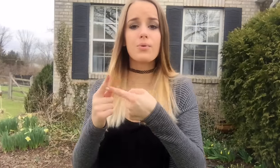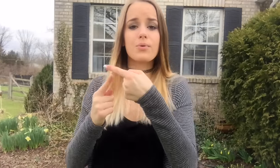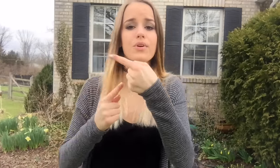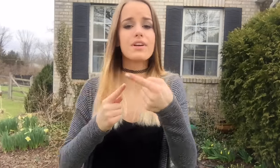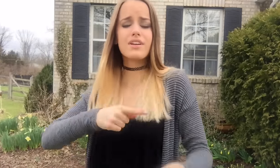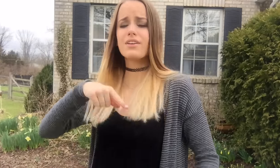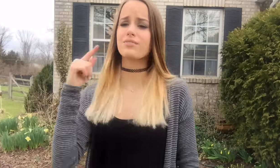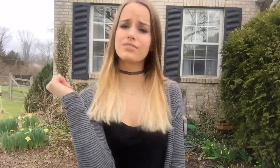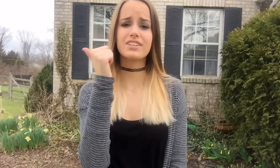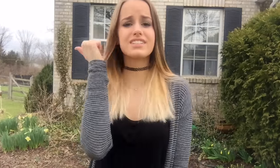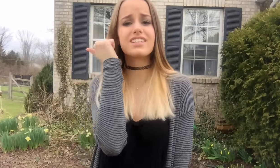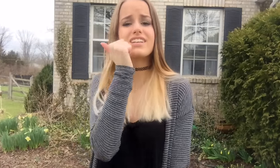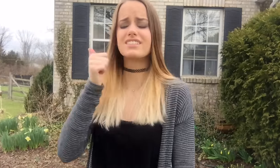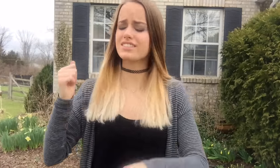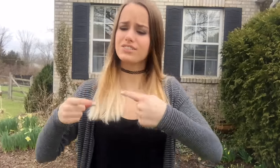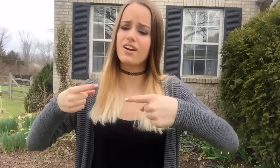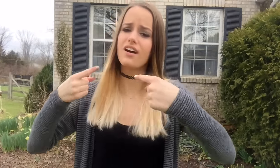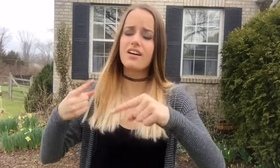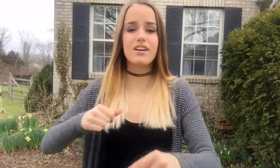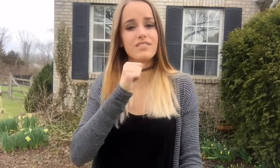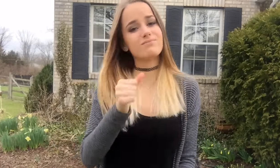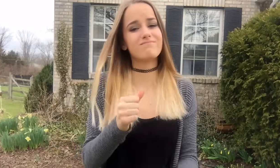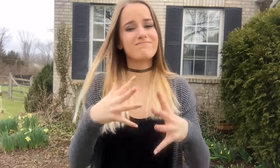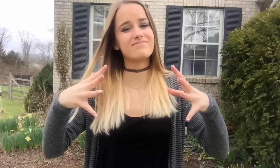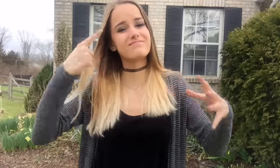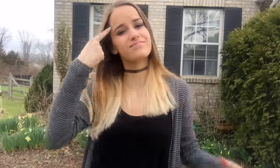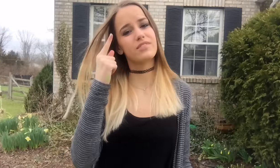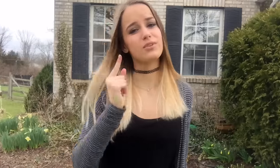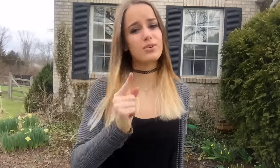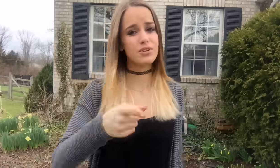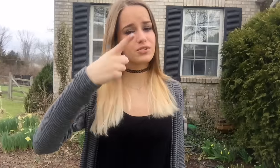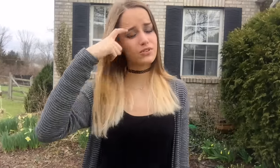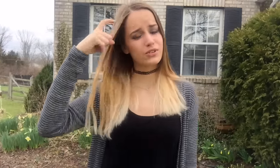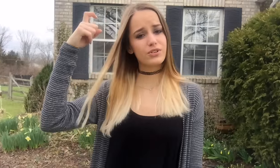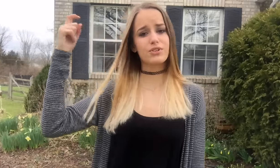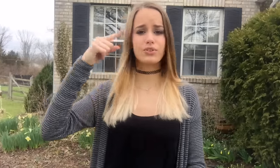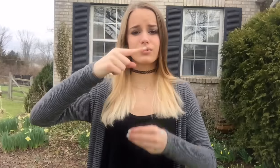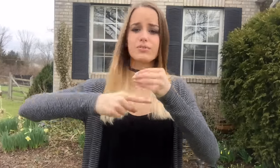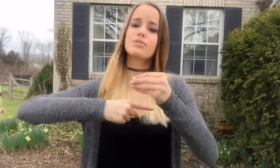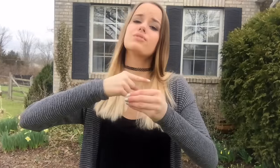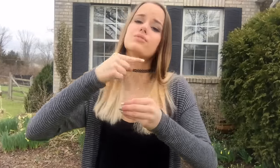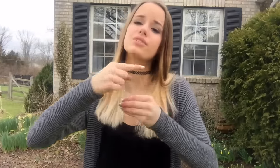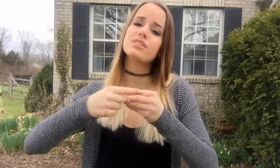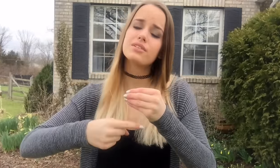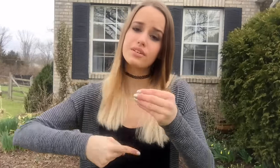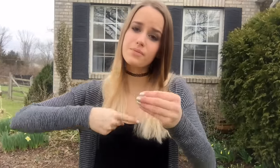when every day's a struggle (There's not much for you to dream about)